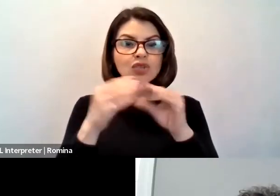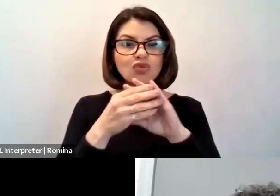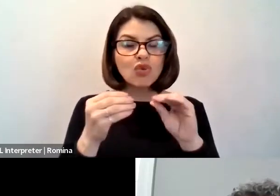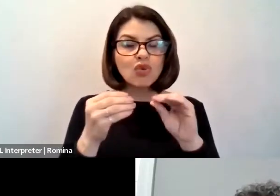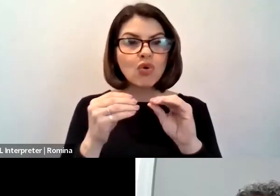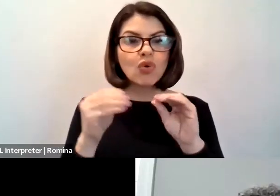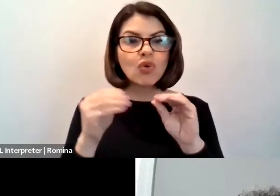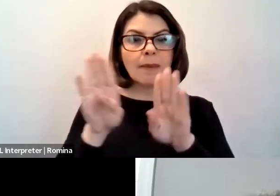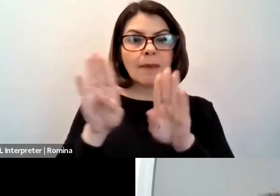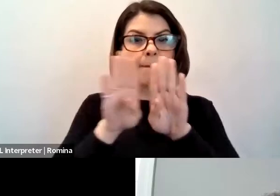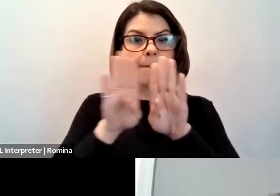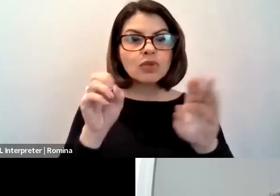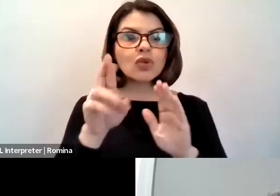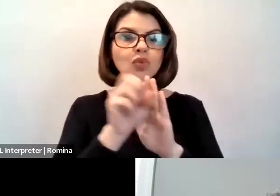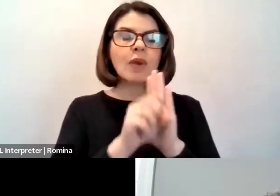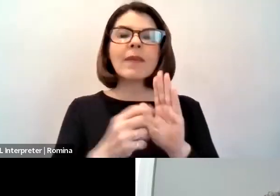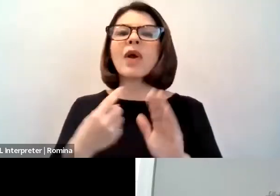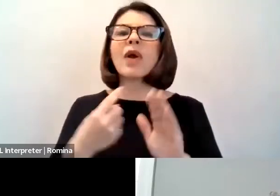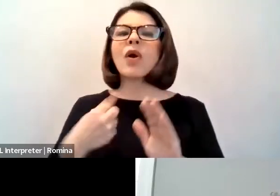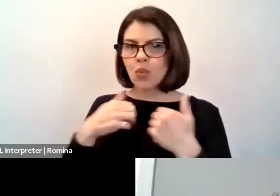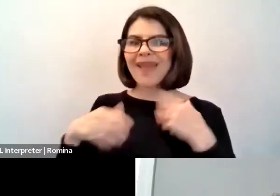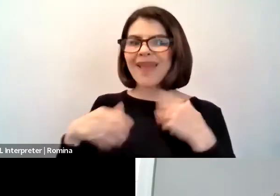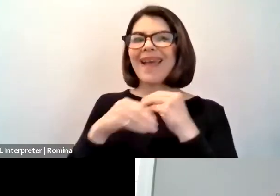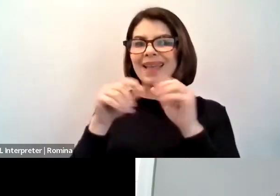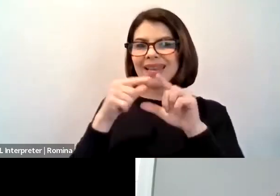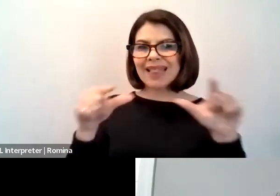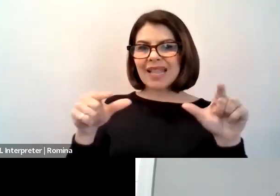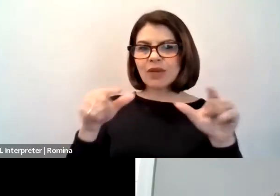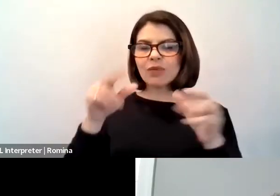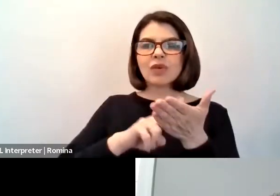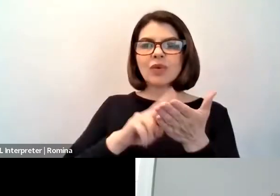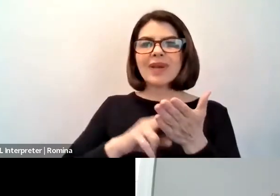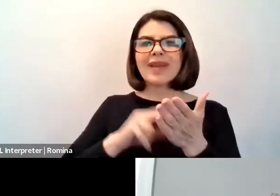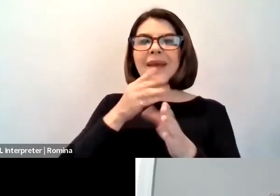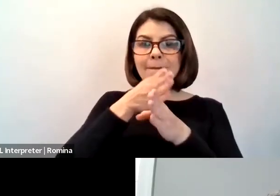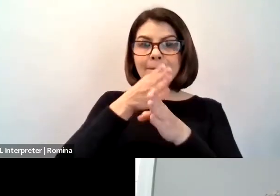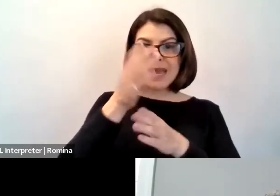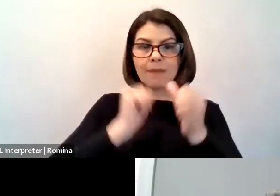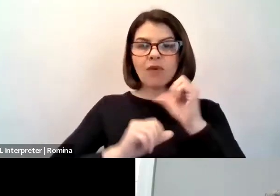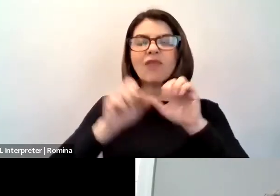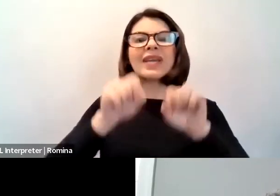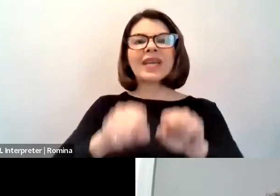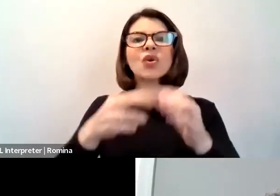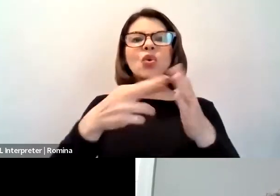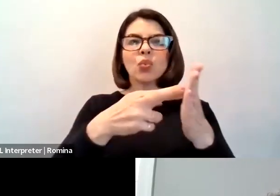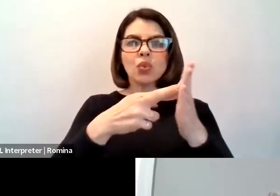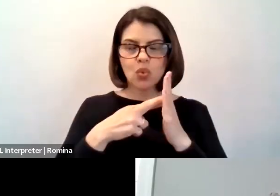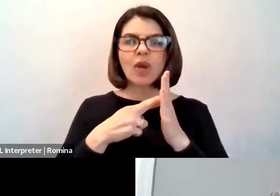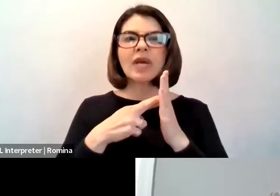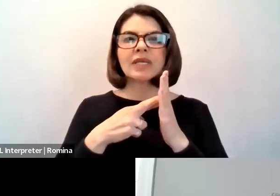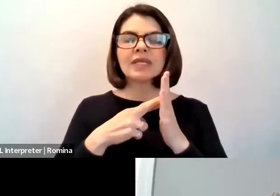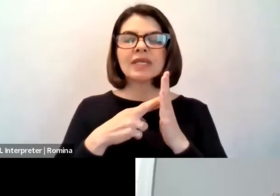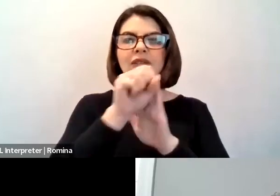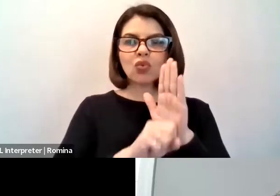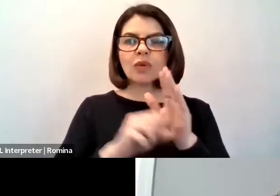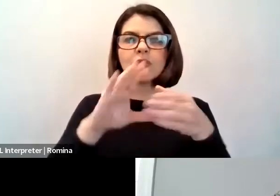We actually got language into the contract this year that principal performers can request a copy of the script or storyboard at the day